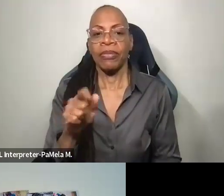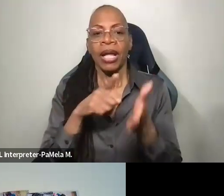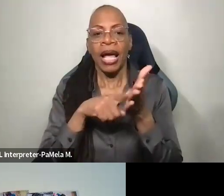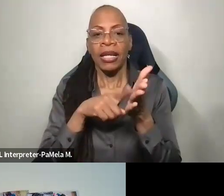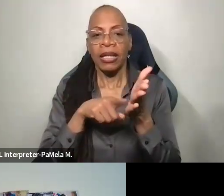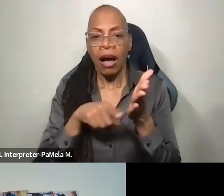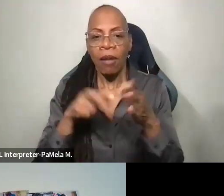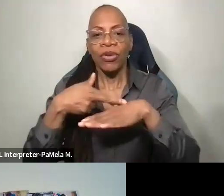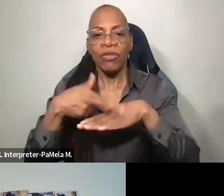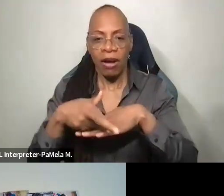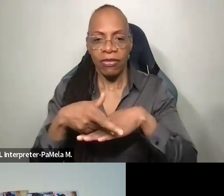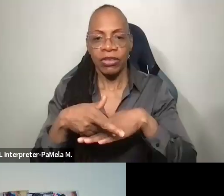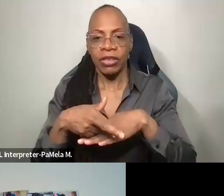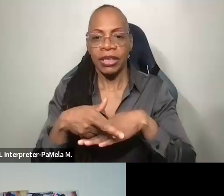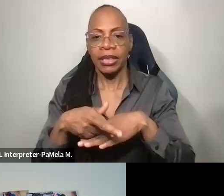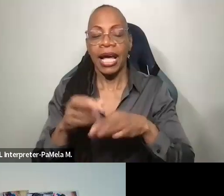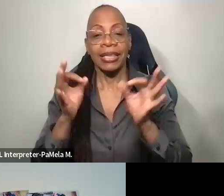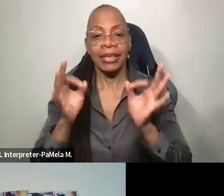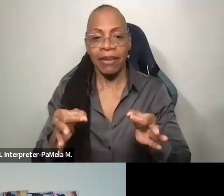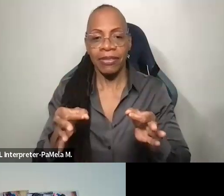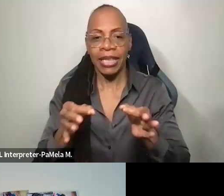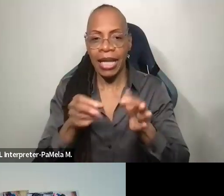because we are coming up in our last few minutes.